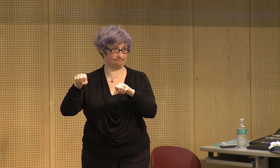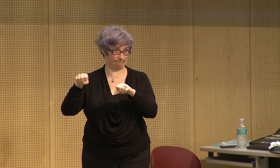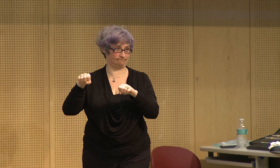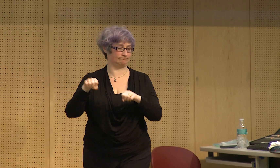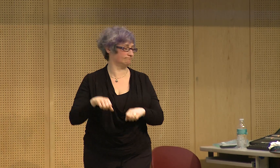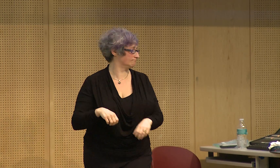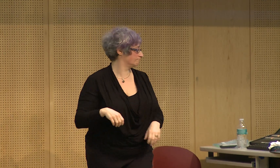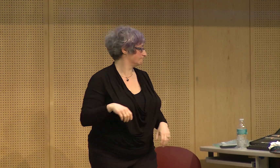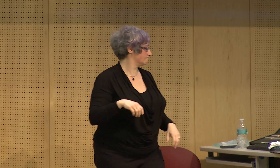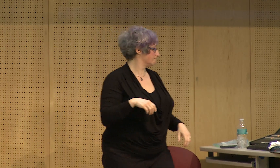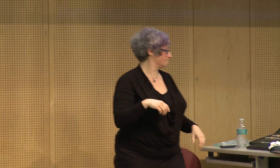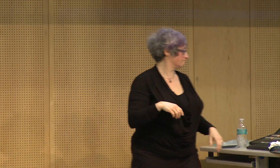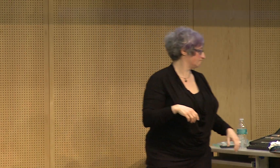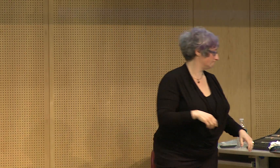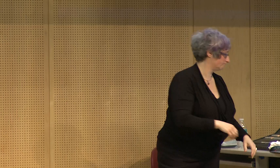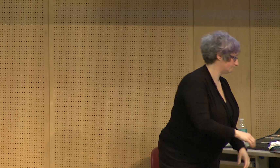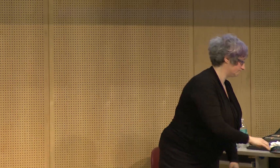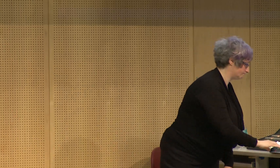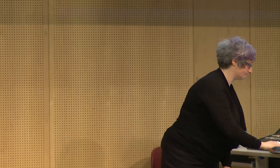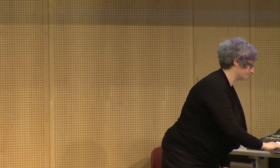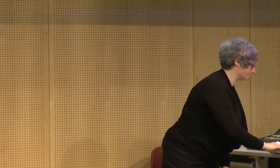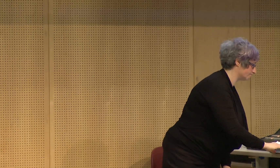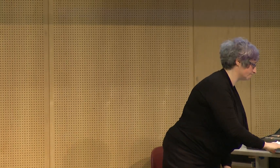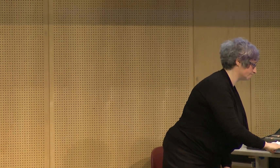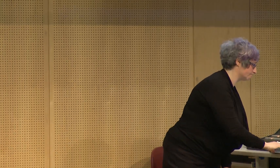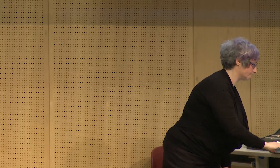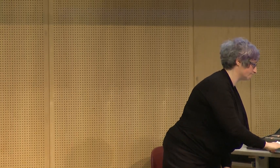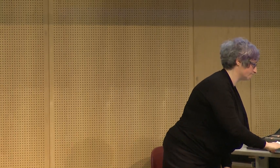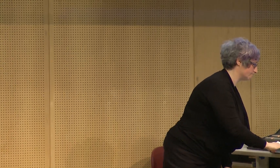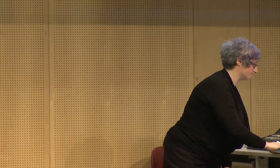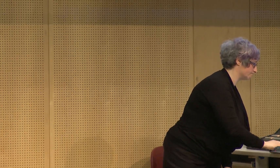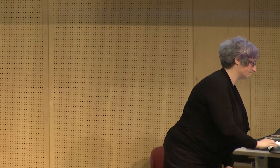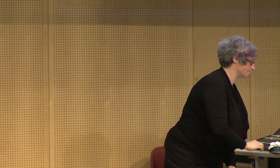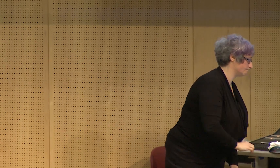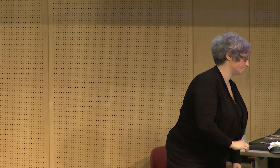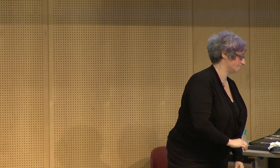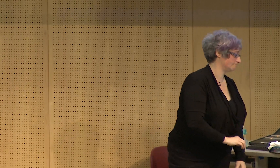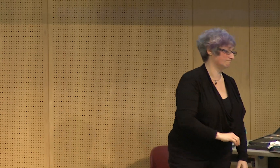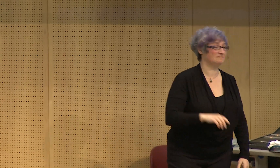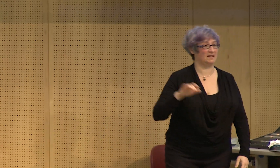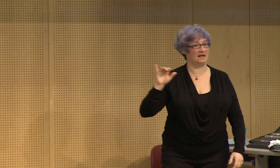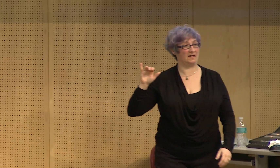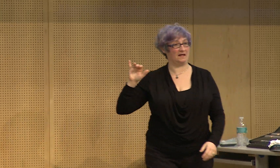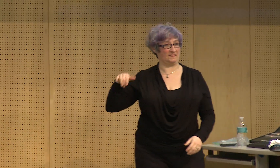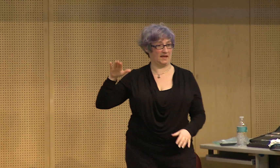Those children who are not immersed in a language-rich environment do not contain count lists,